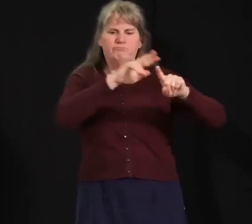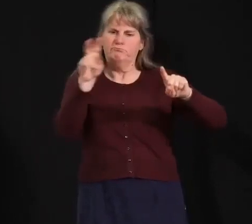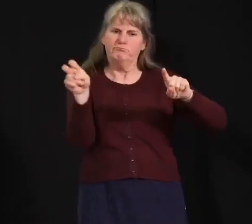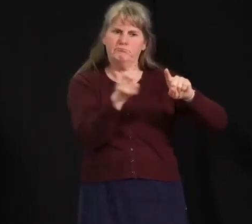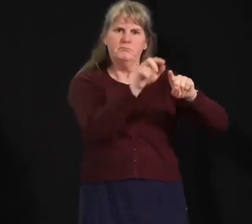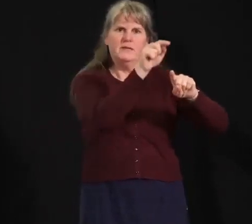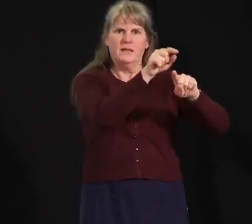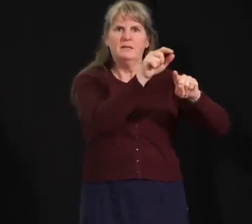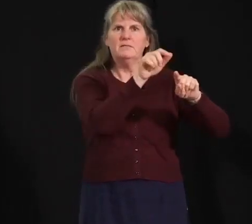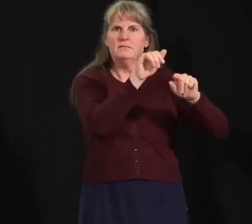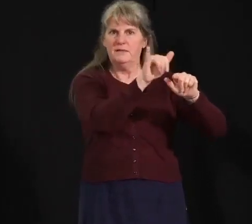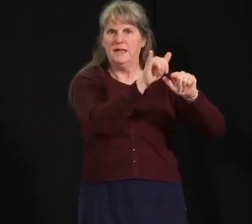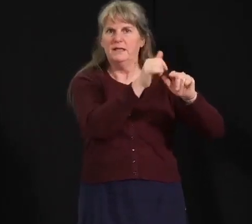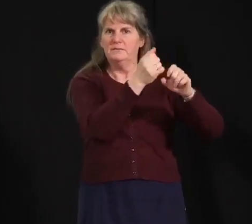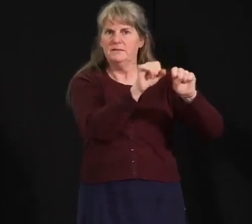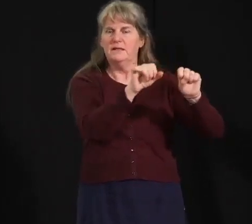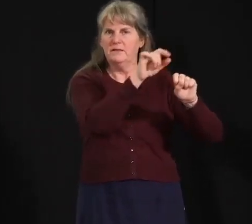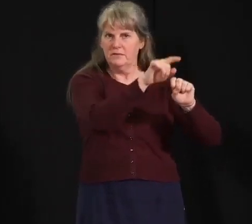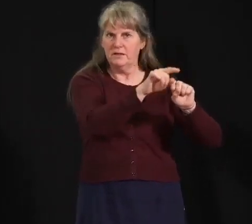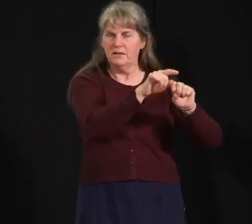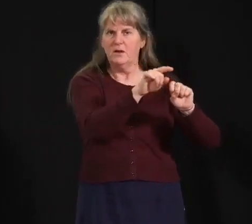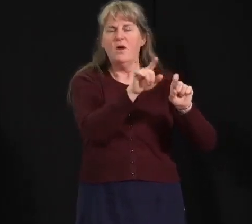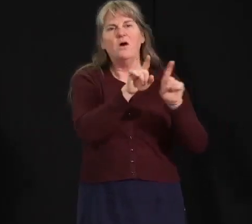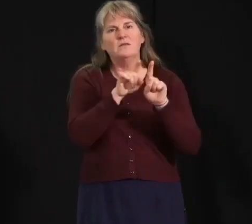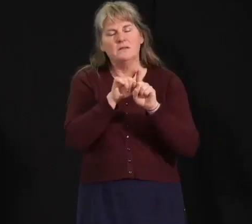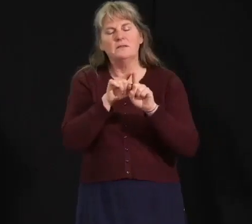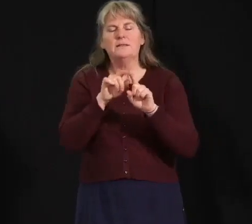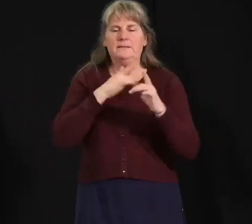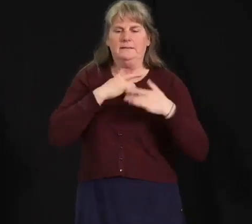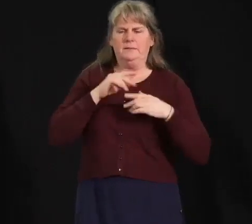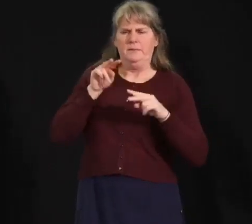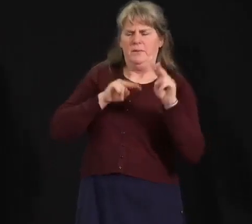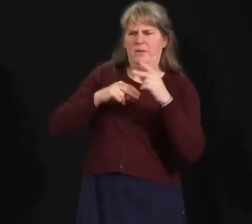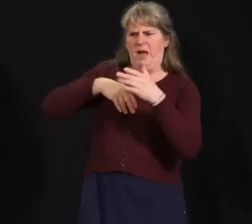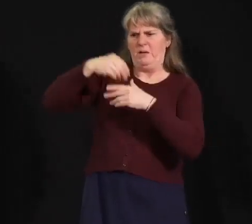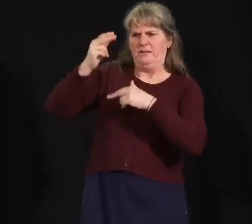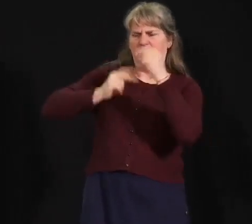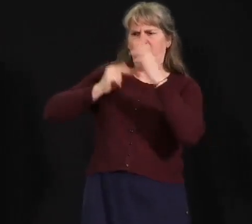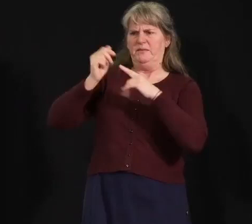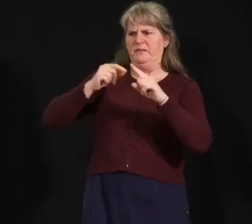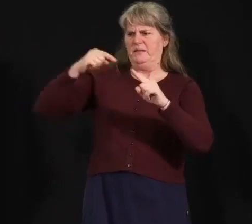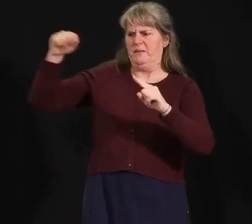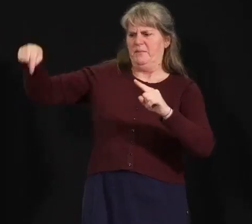supports for people if the building is at capacity,